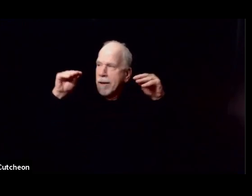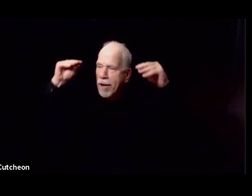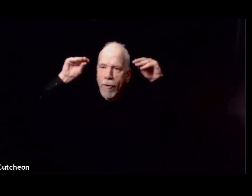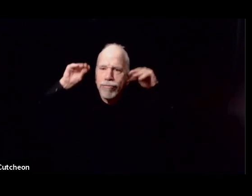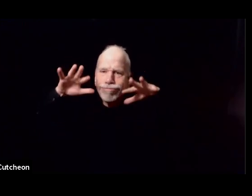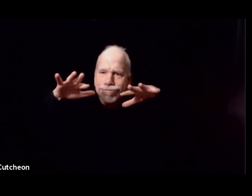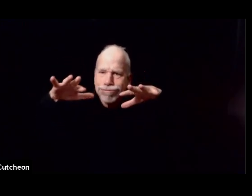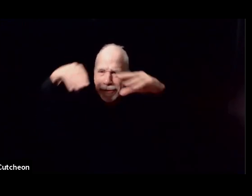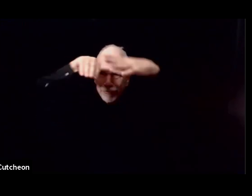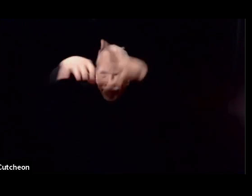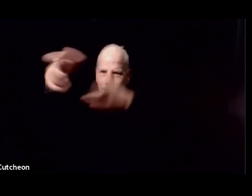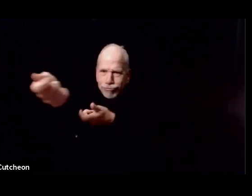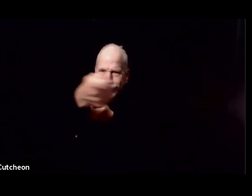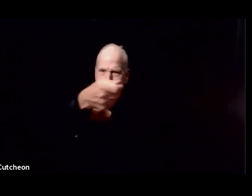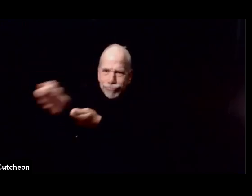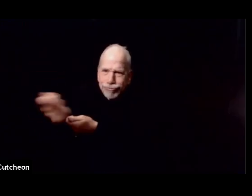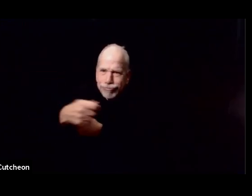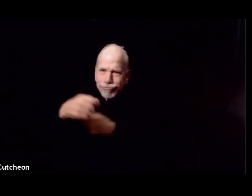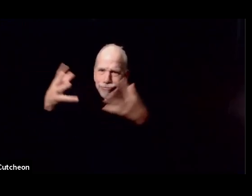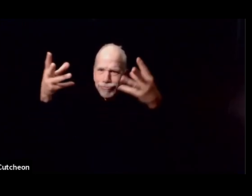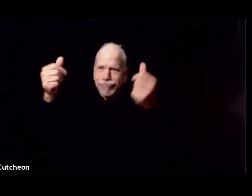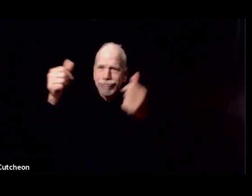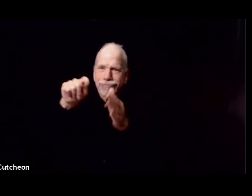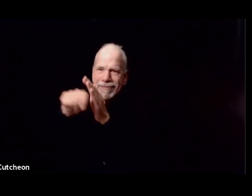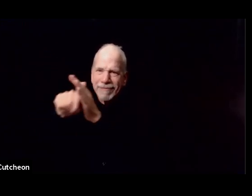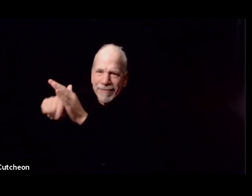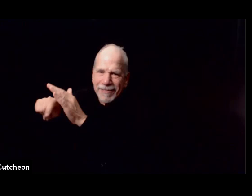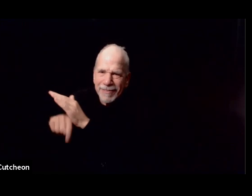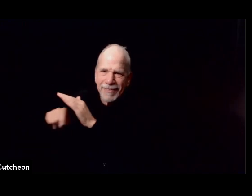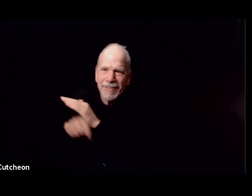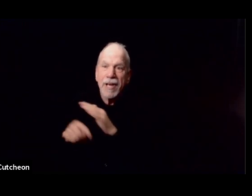apparently anymore starting soon. It's been no question we're seeing an